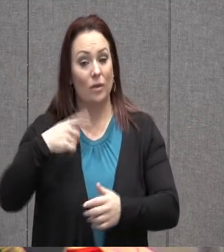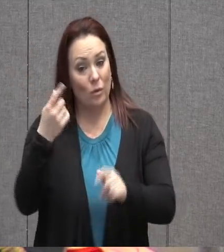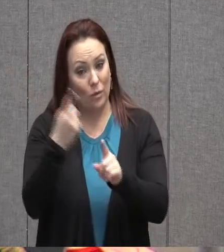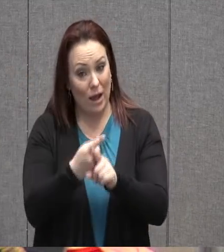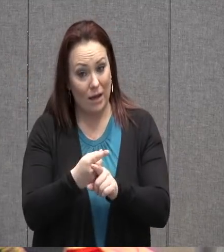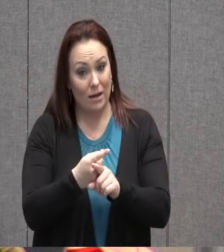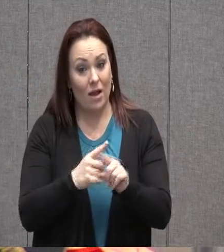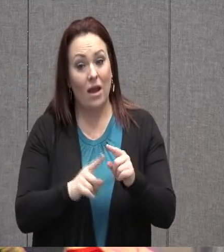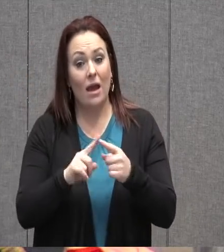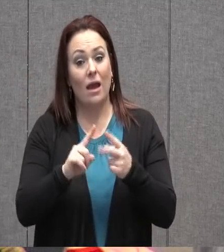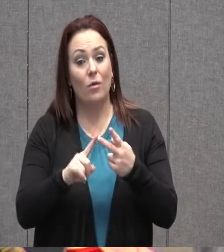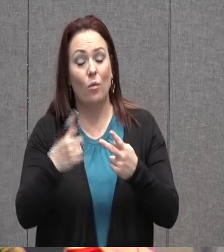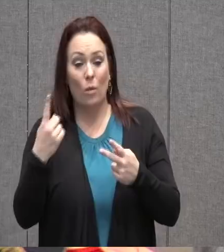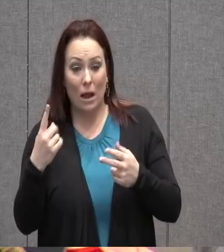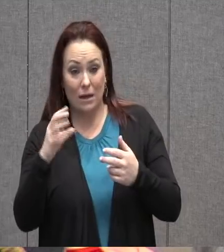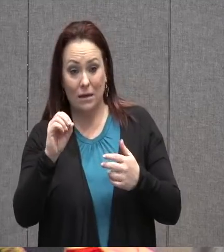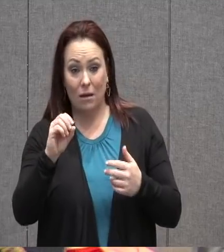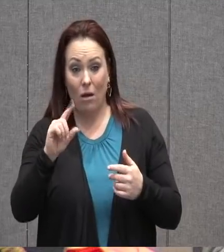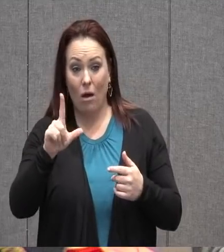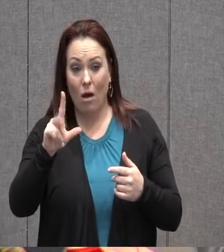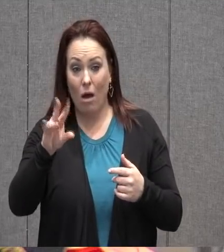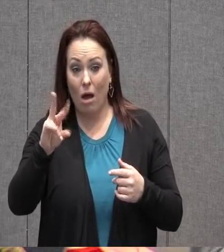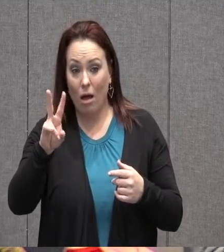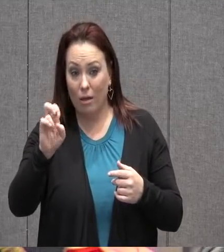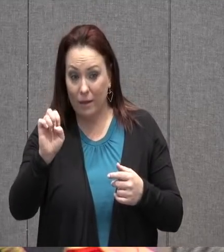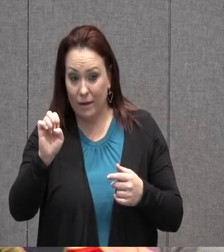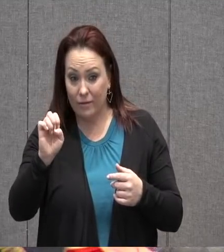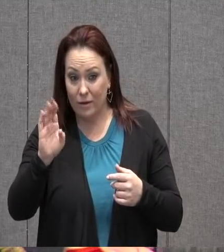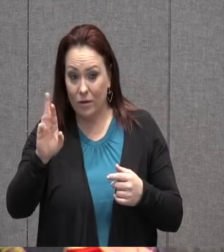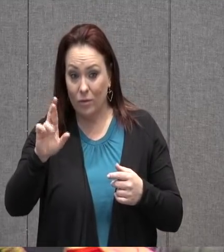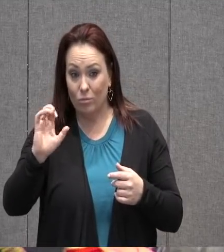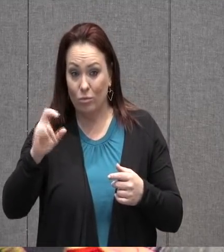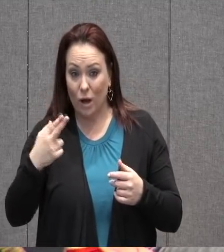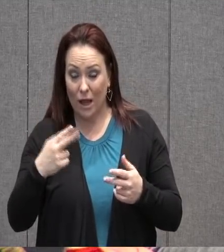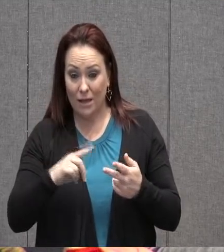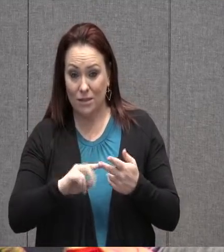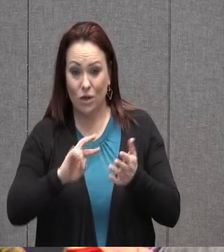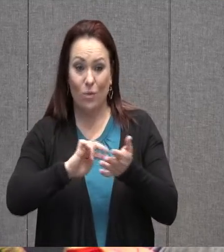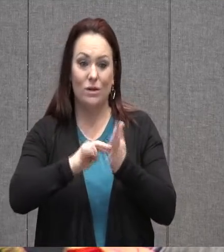It is the olive branch. And the olive branch stands for peace.